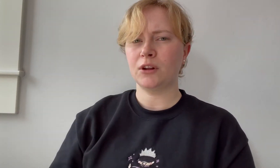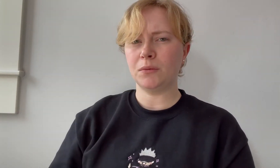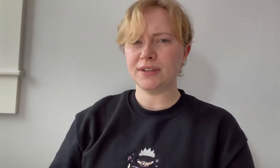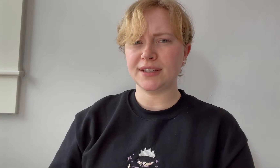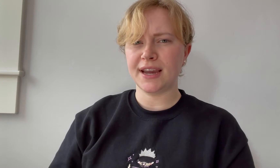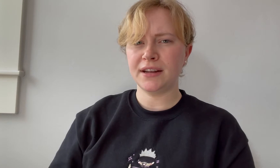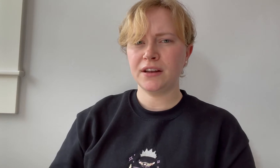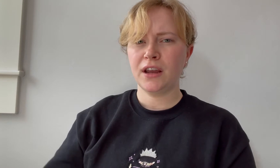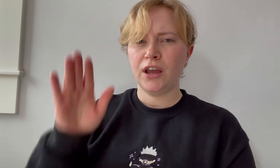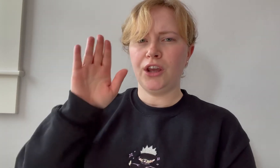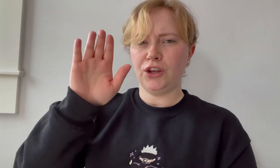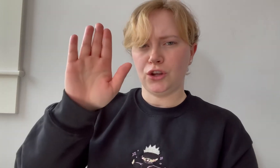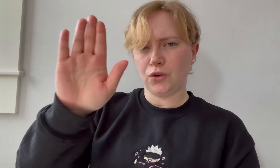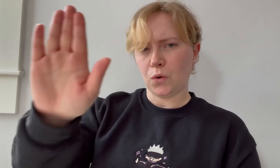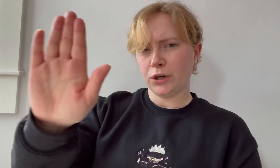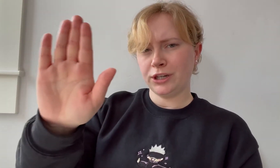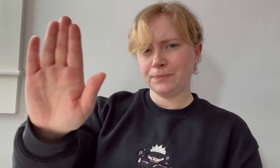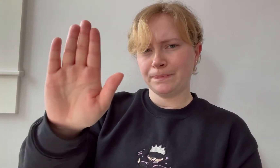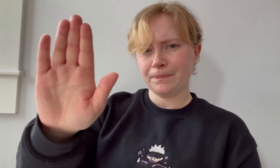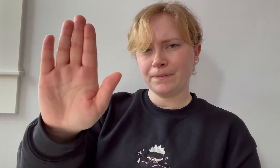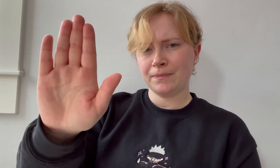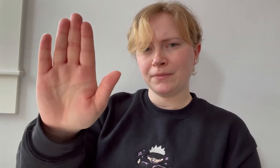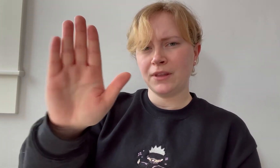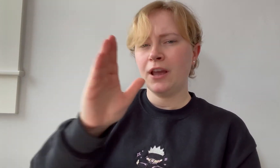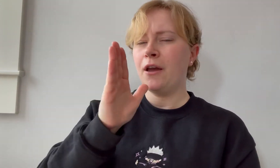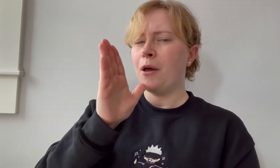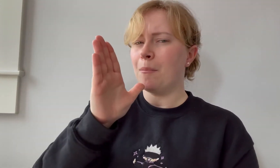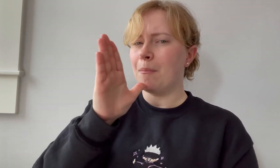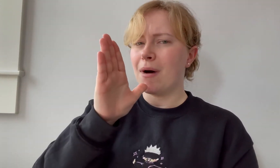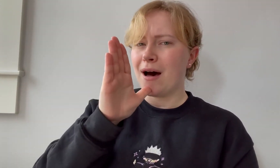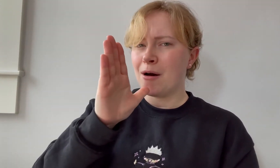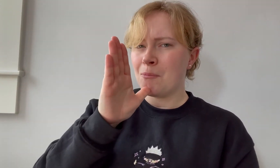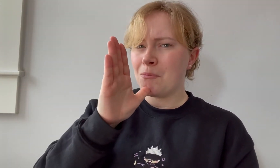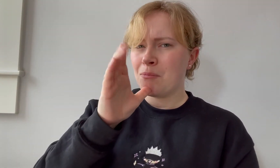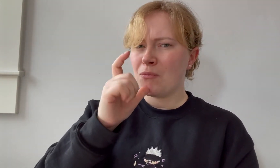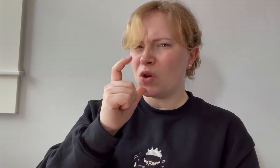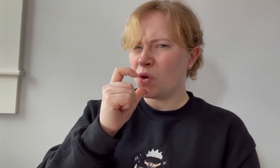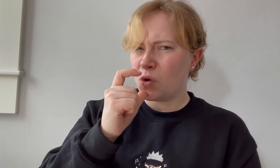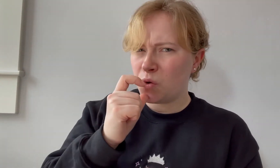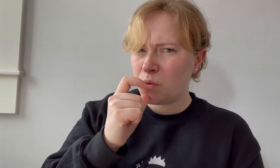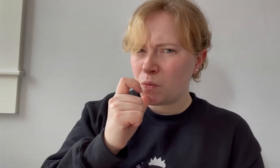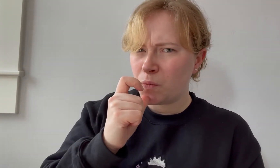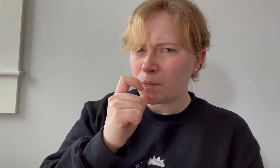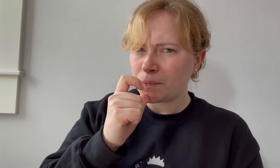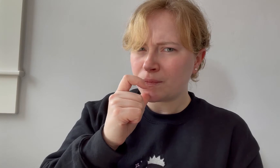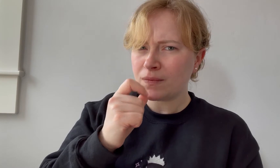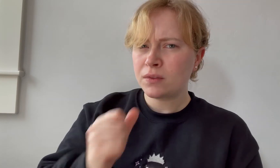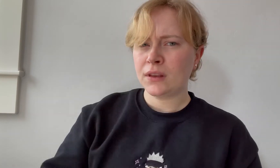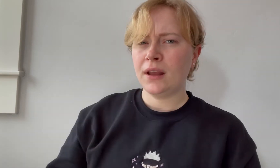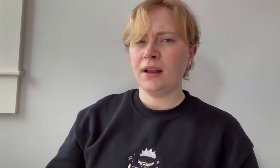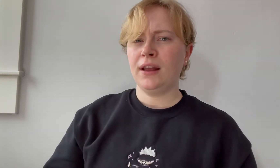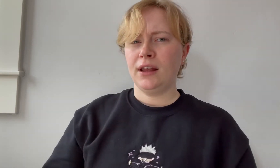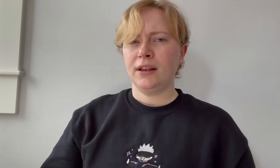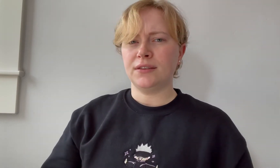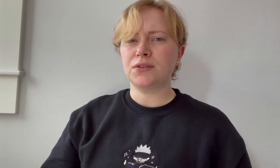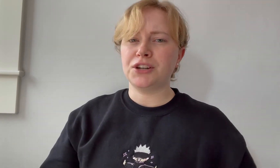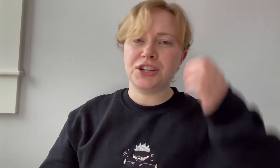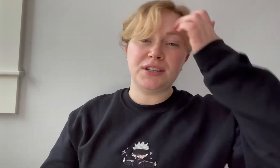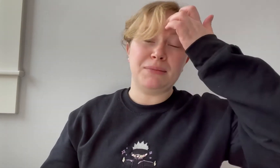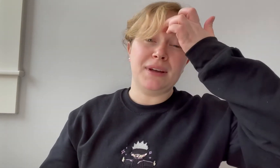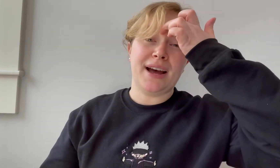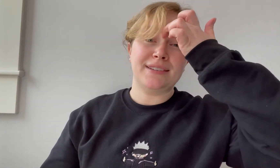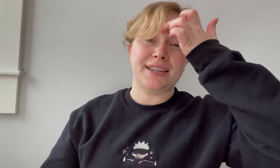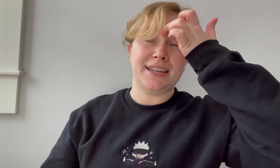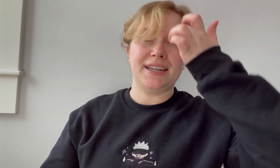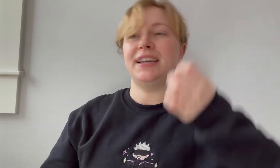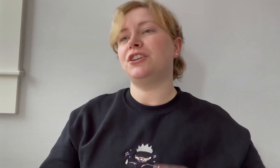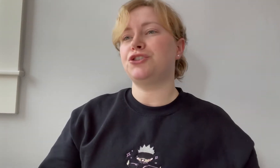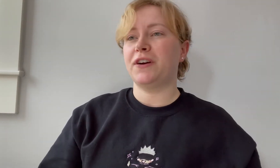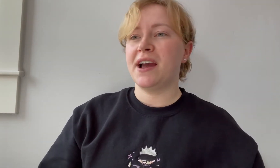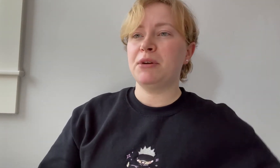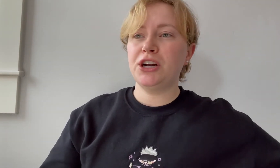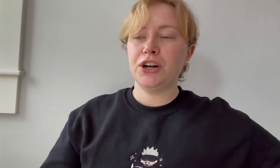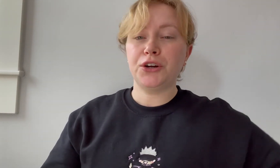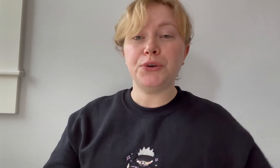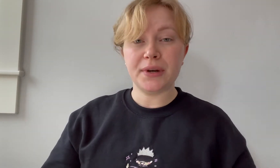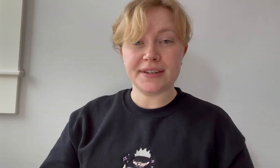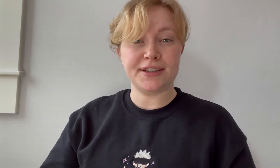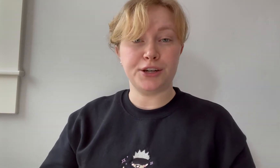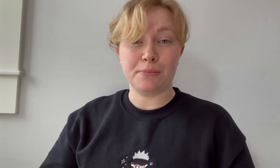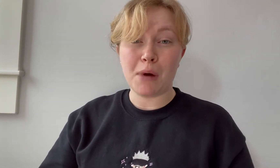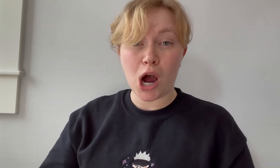once again your mom who this question is asking an english grammar who is your mom